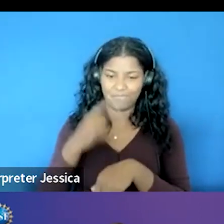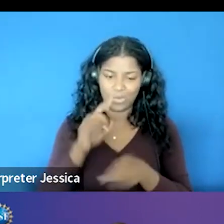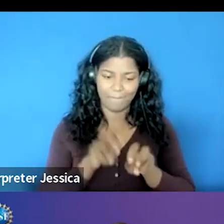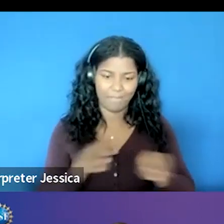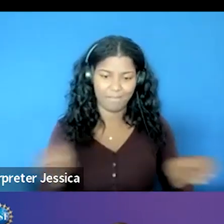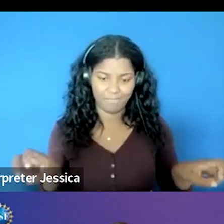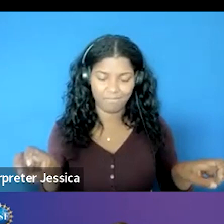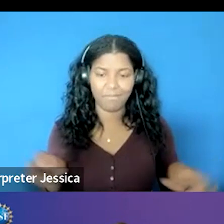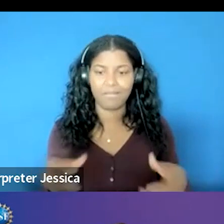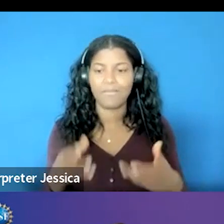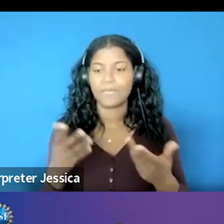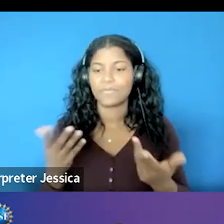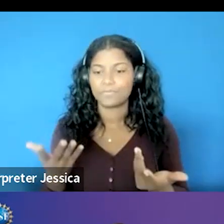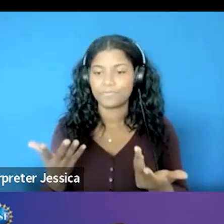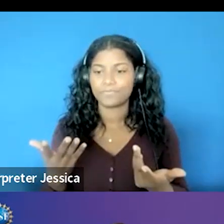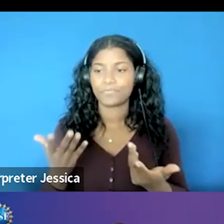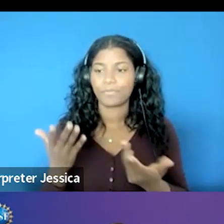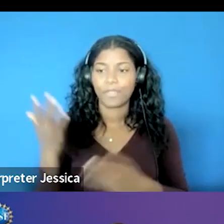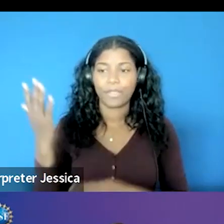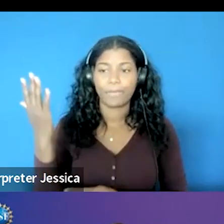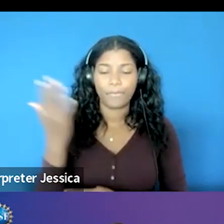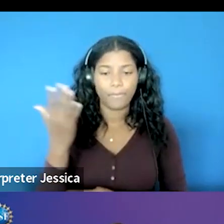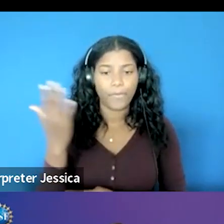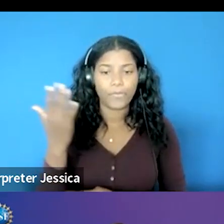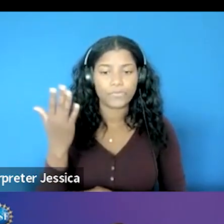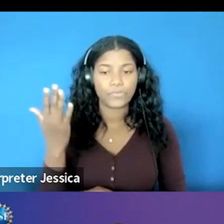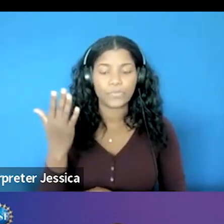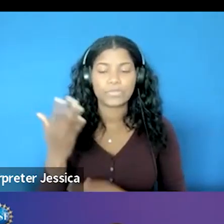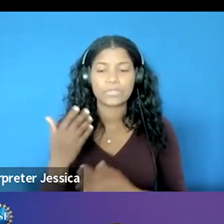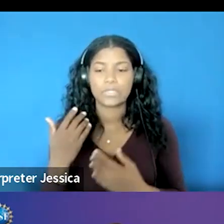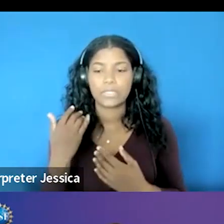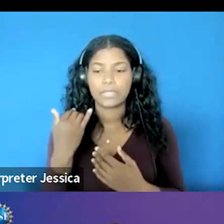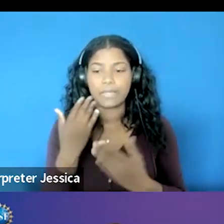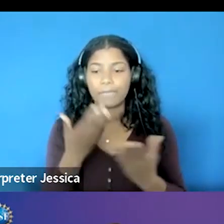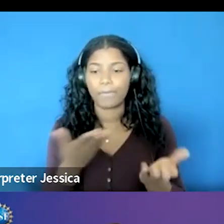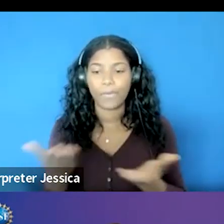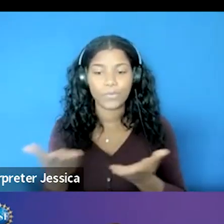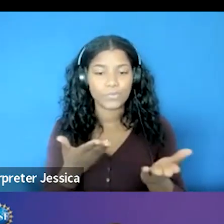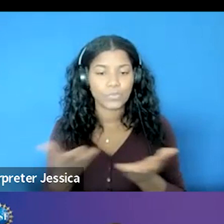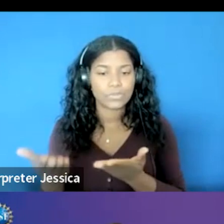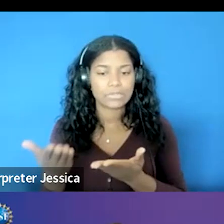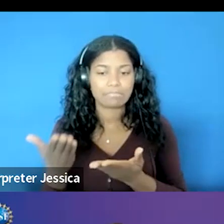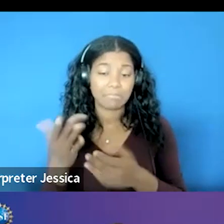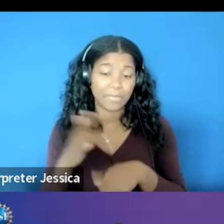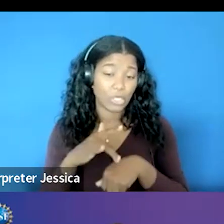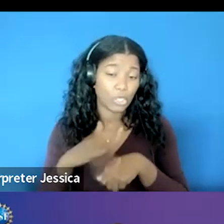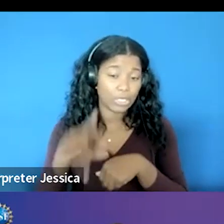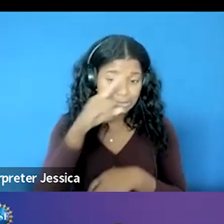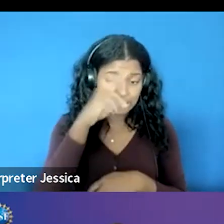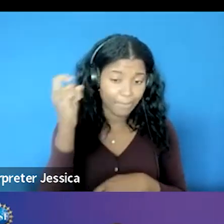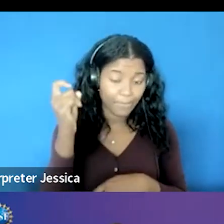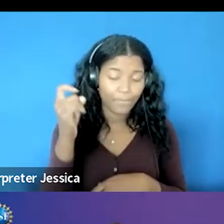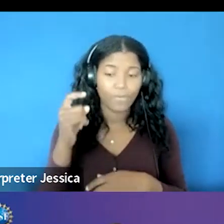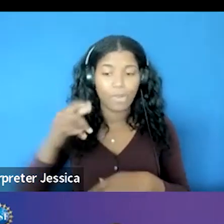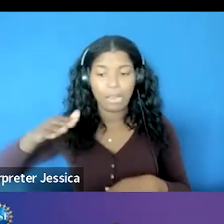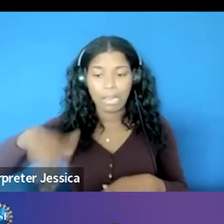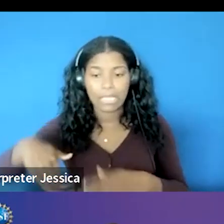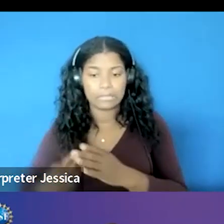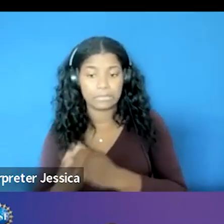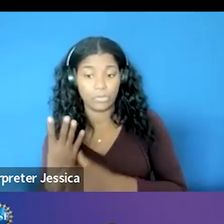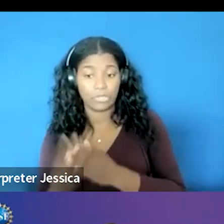And so, proposals that are submitted in early summer or late spring may have to wait for,